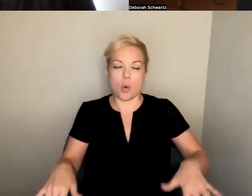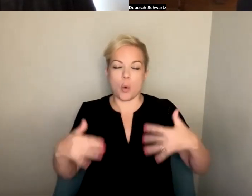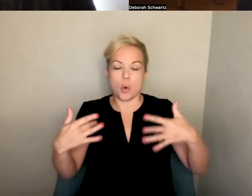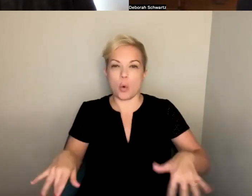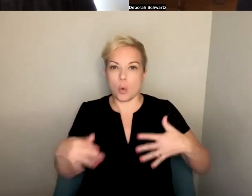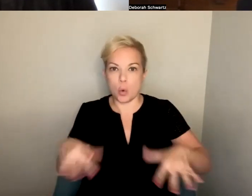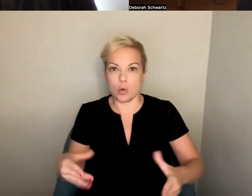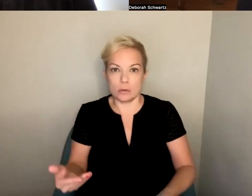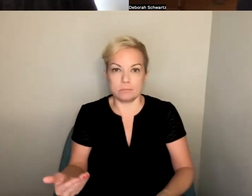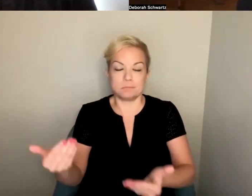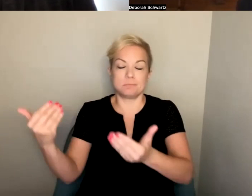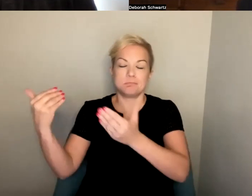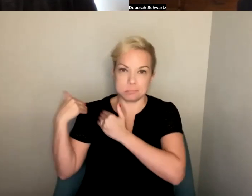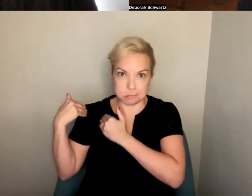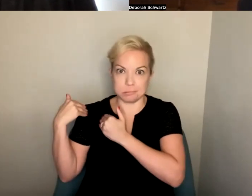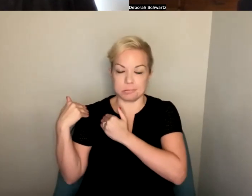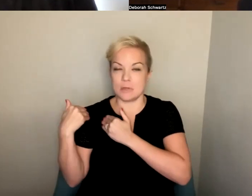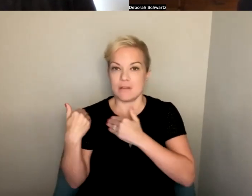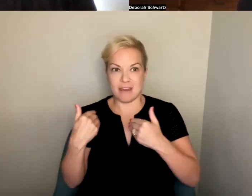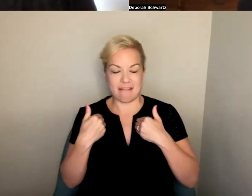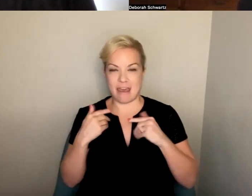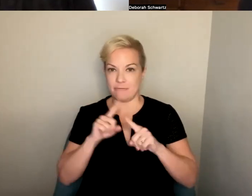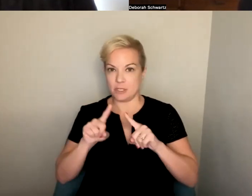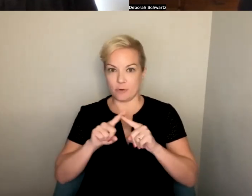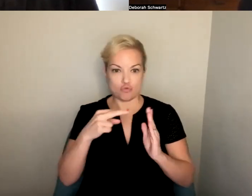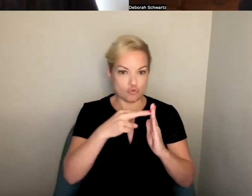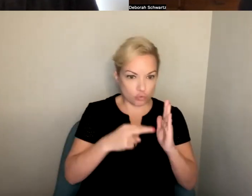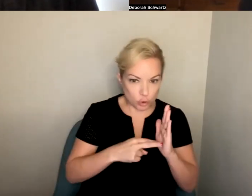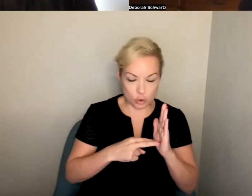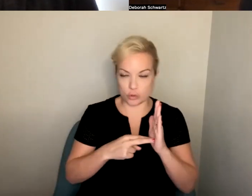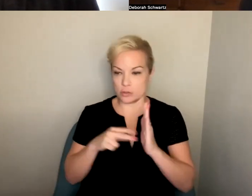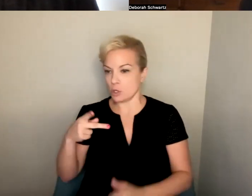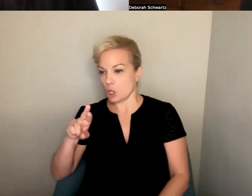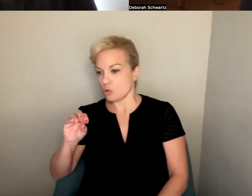there's protocols to it and I think of the same thing with Wampum belts I mean it was when I, I